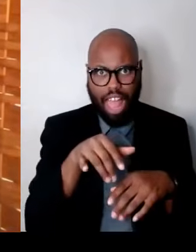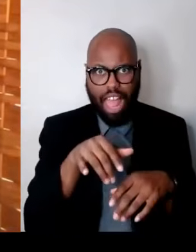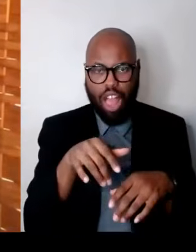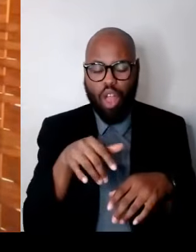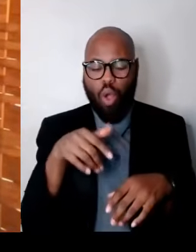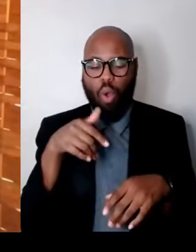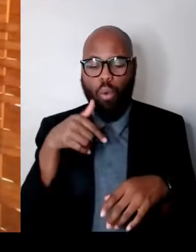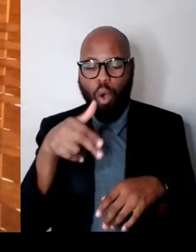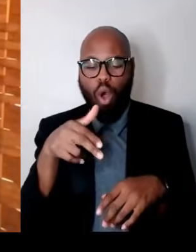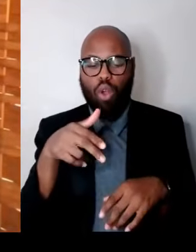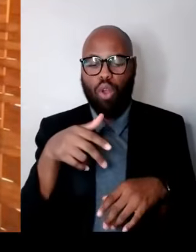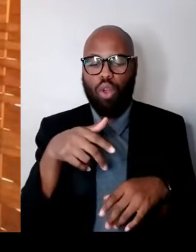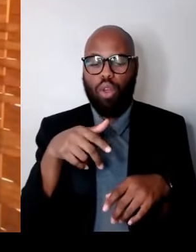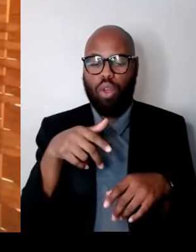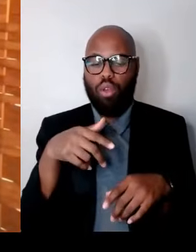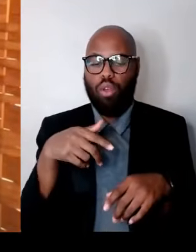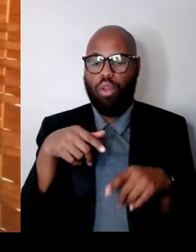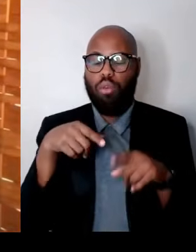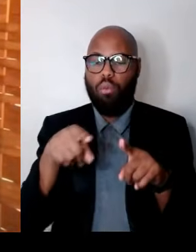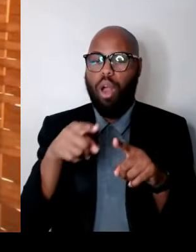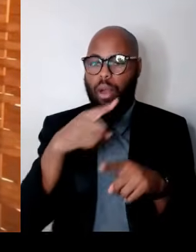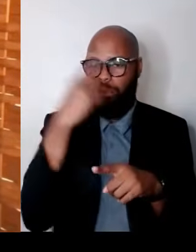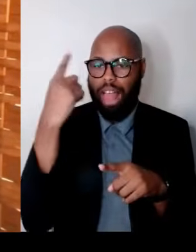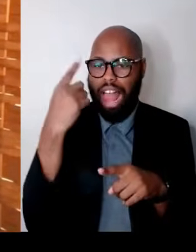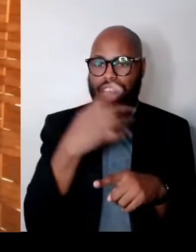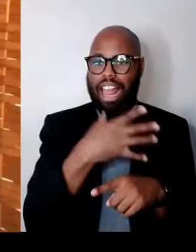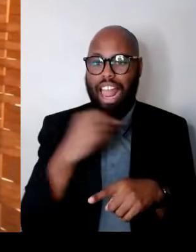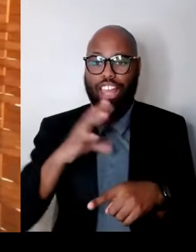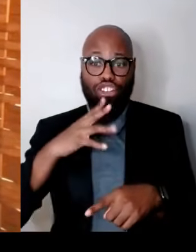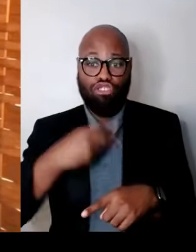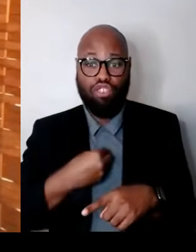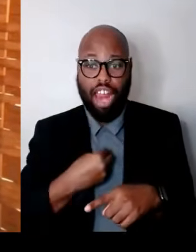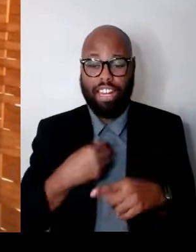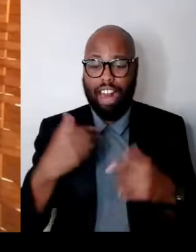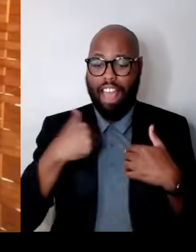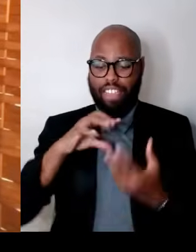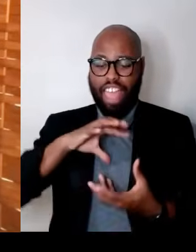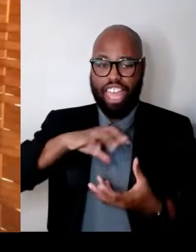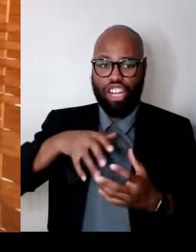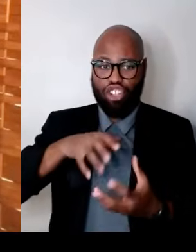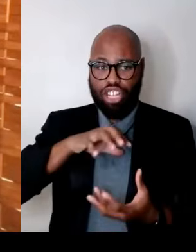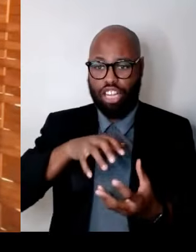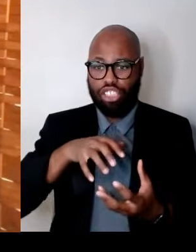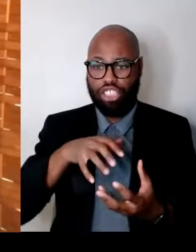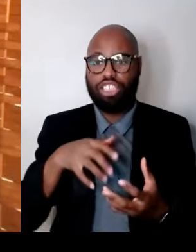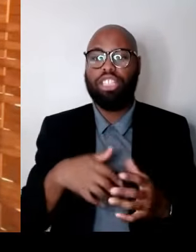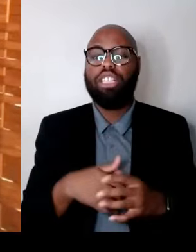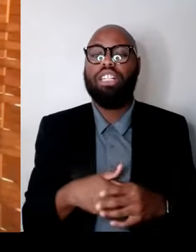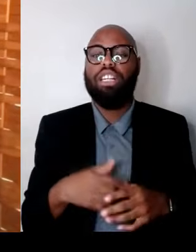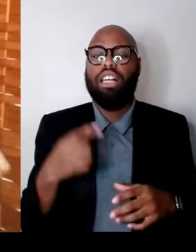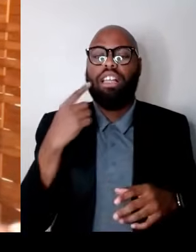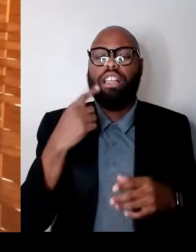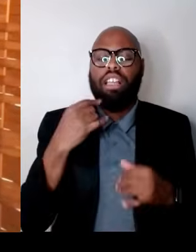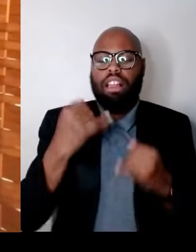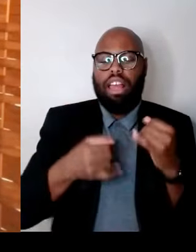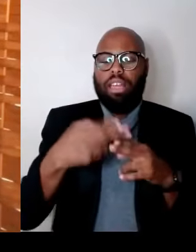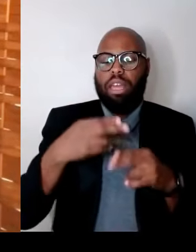and holding those intersections. And then I think about Polanco, last name. She had a bill.